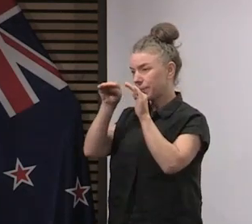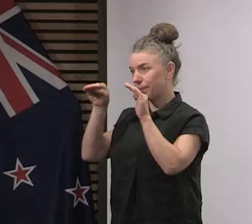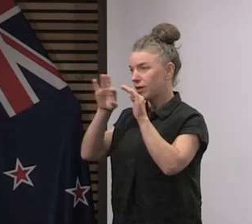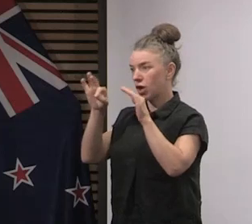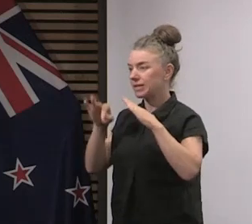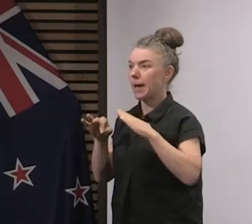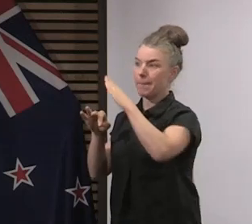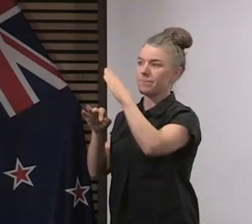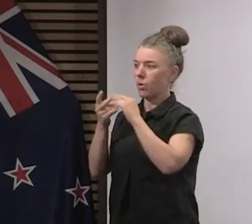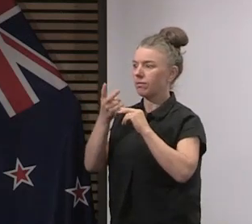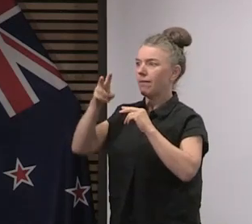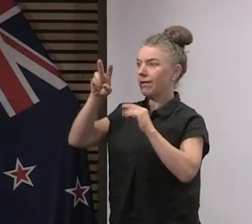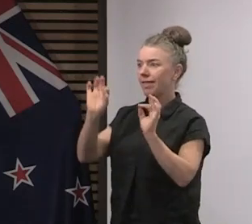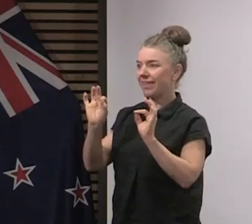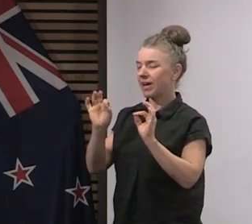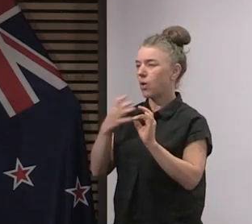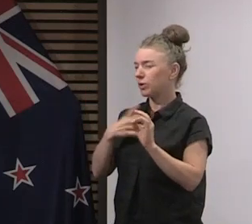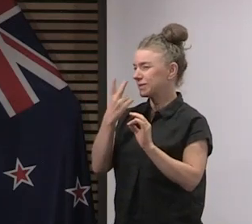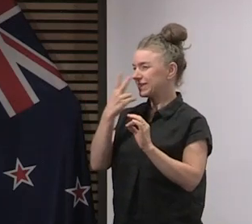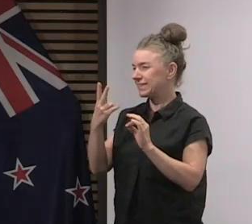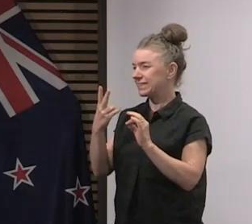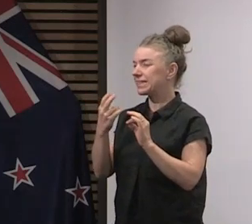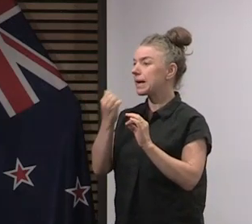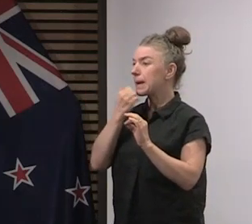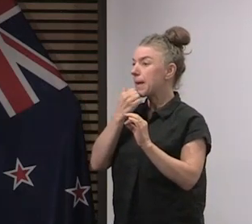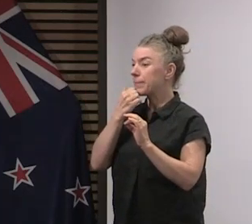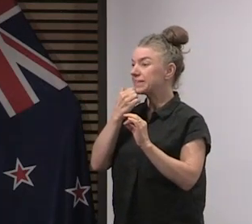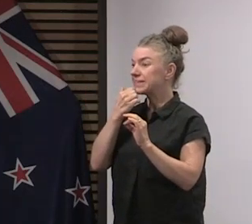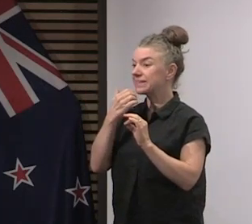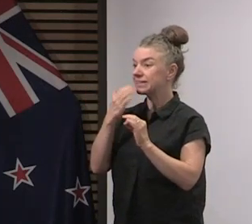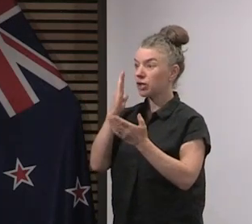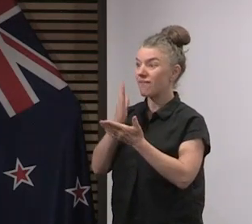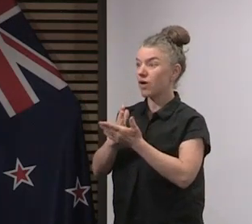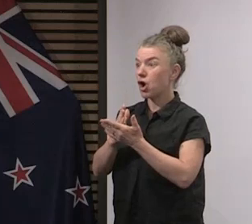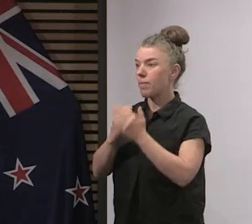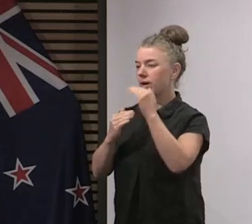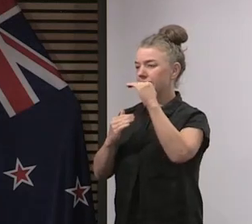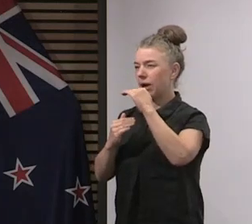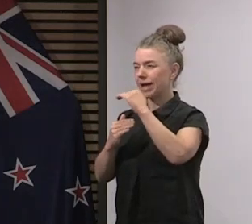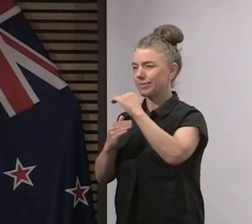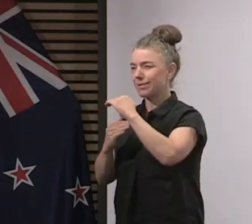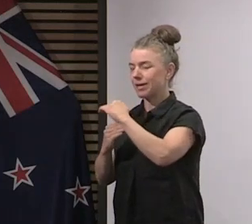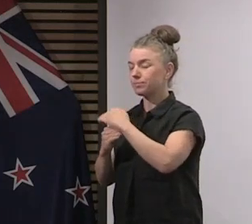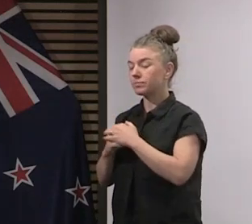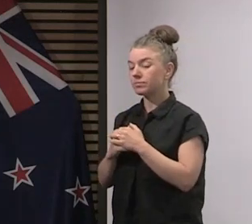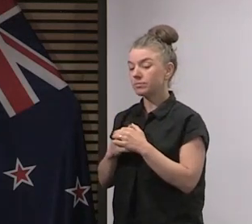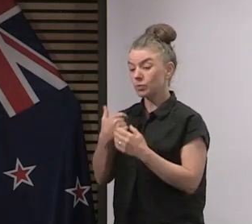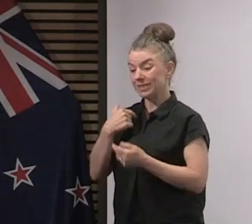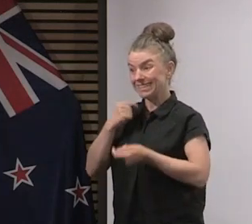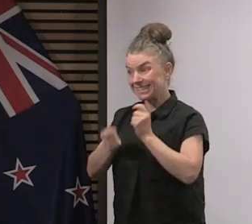points now that are quite comfortably showing it is levelling off at this point. What we will be wanting is to see that the rate actually